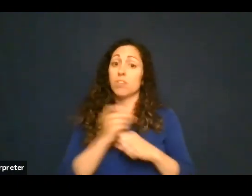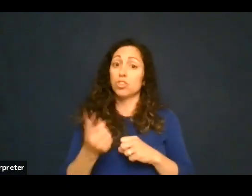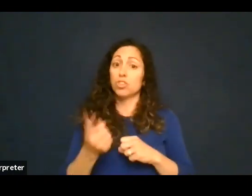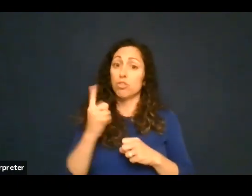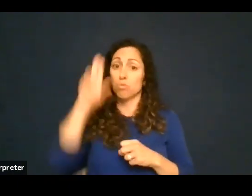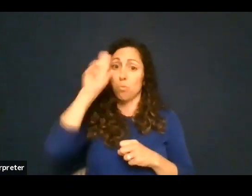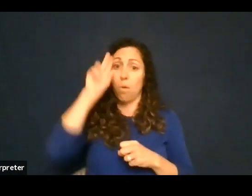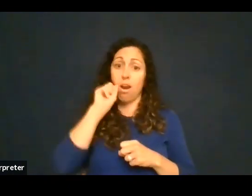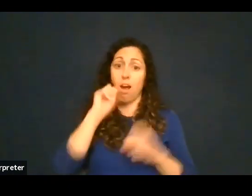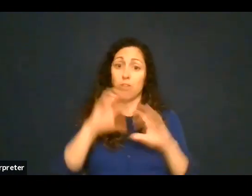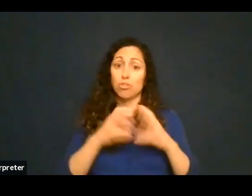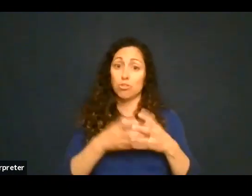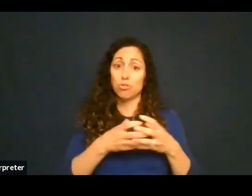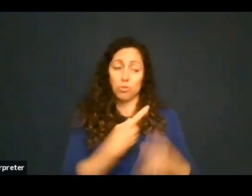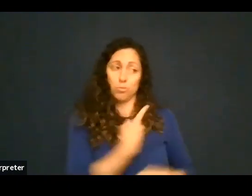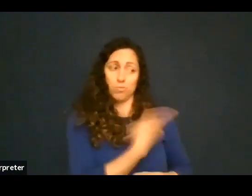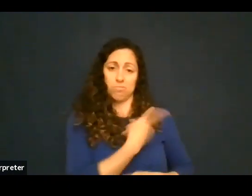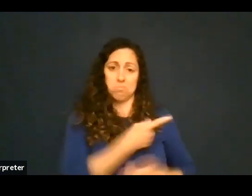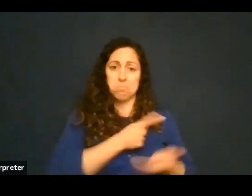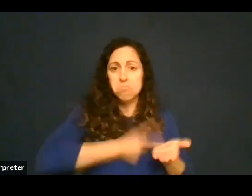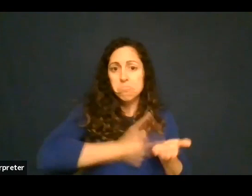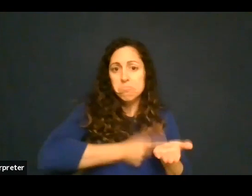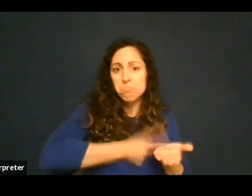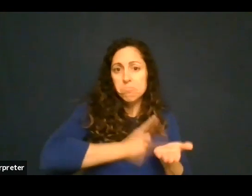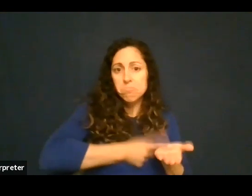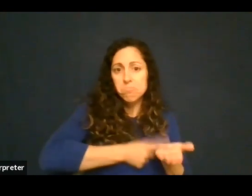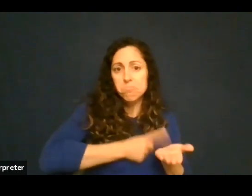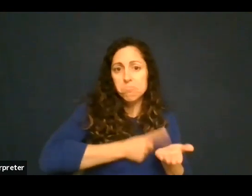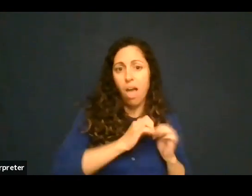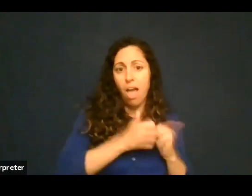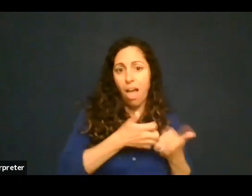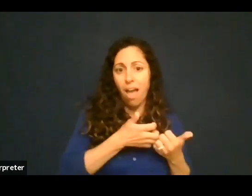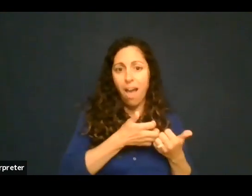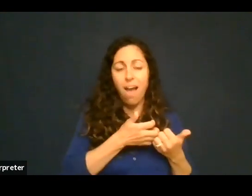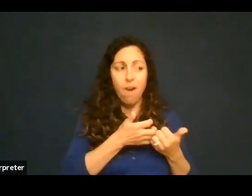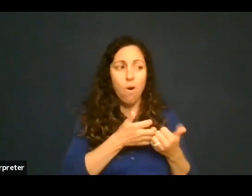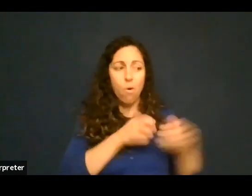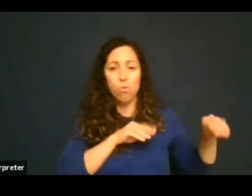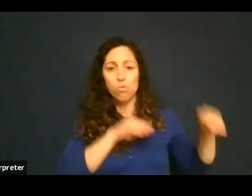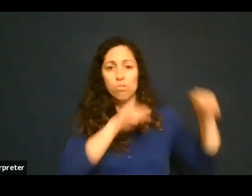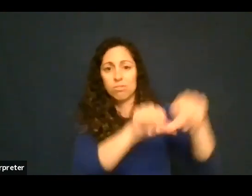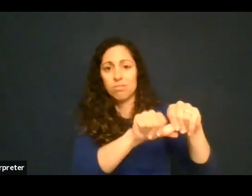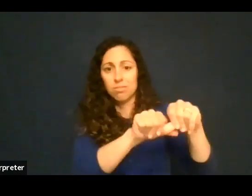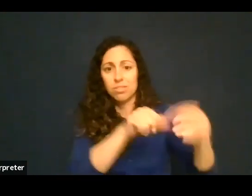about the way that they together with us may be able to fund a study of their particular sub-type.